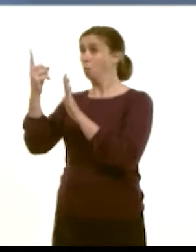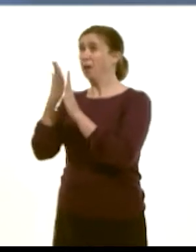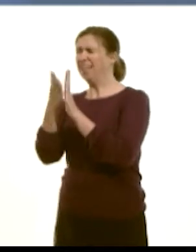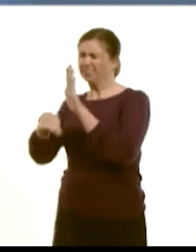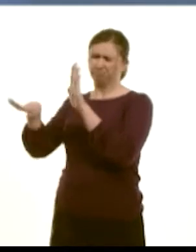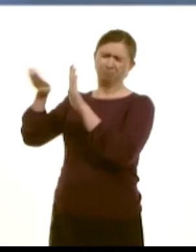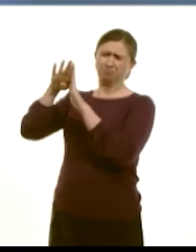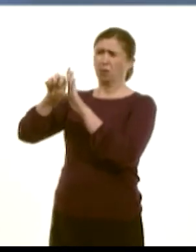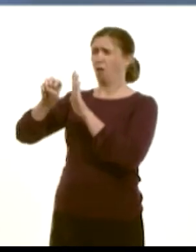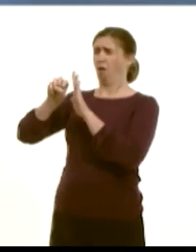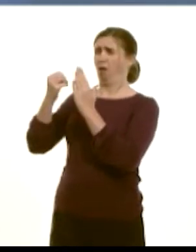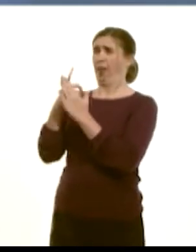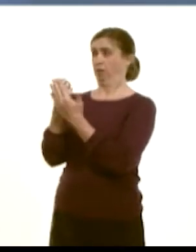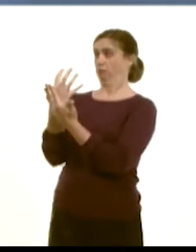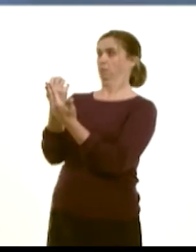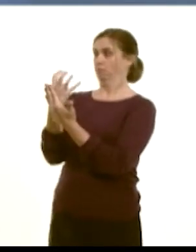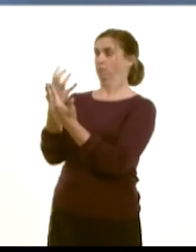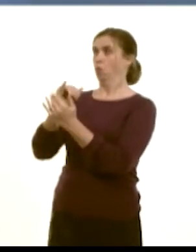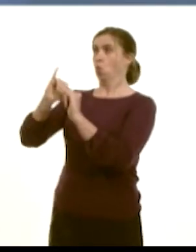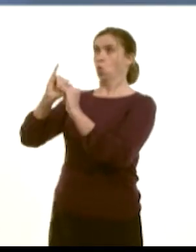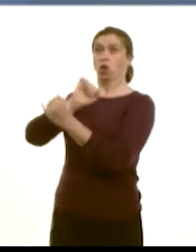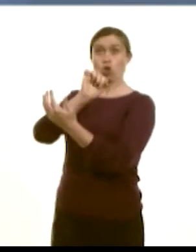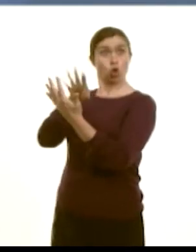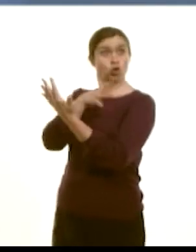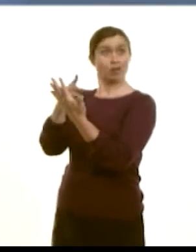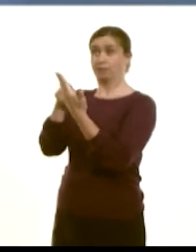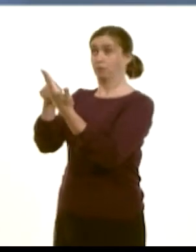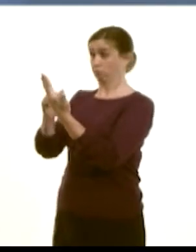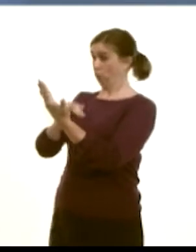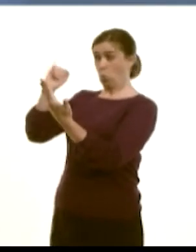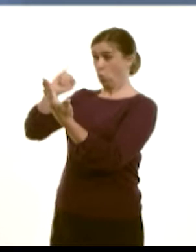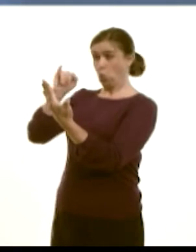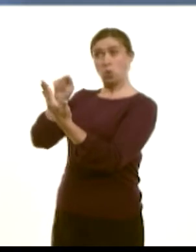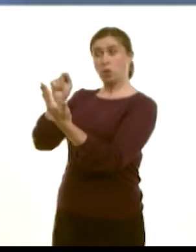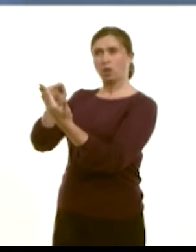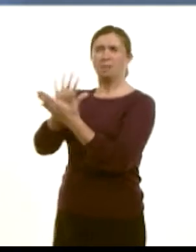in the grid that you have put forward, there is something very seriously wrong with the health service in Wales.